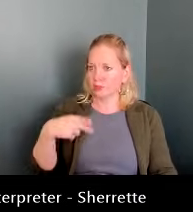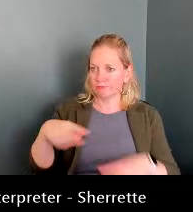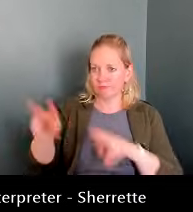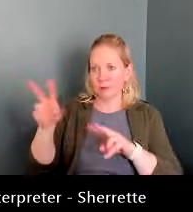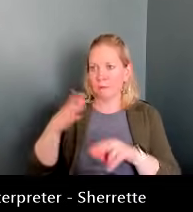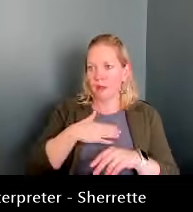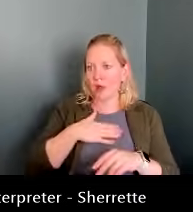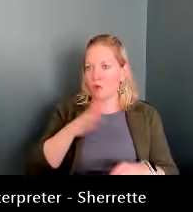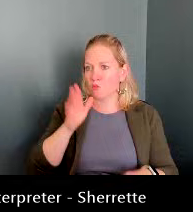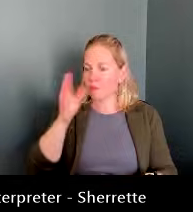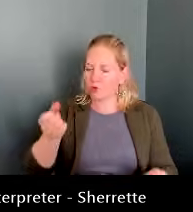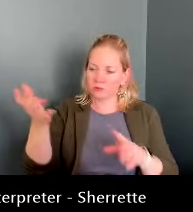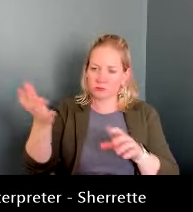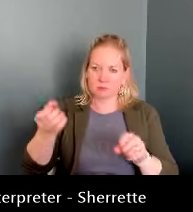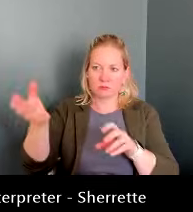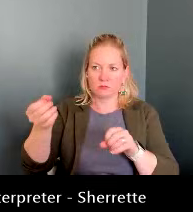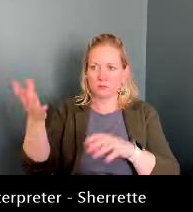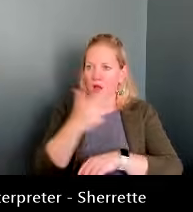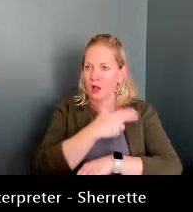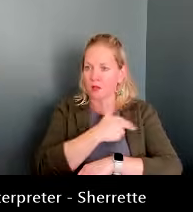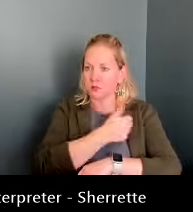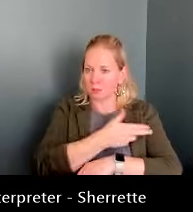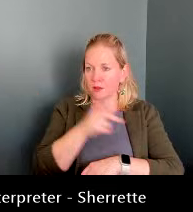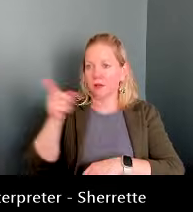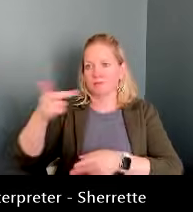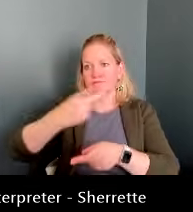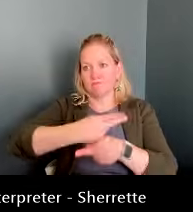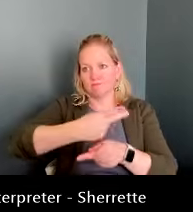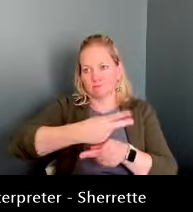in and out of the hospital taking care of my auntie and my uncle,